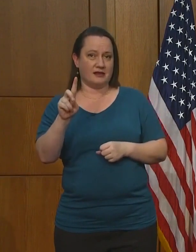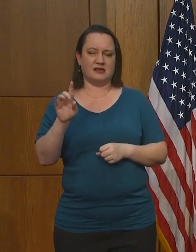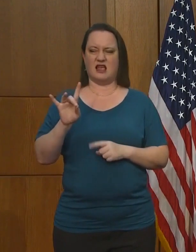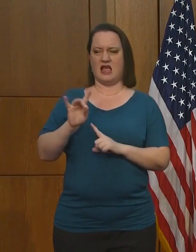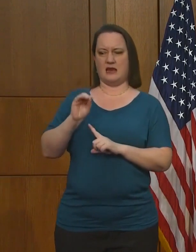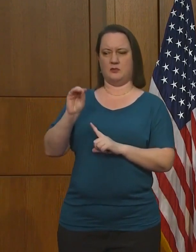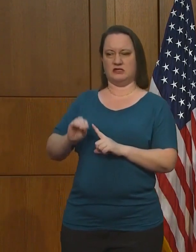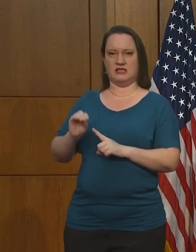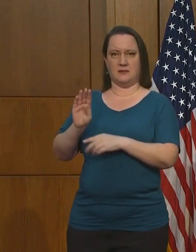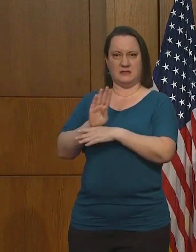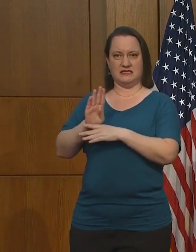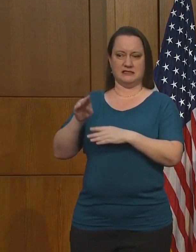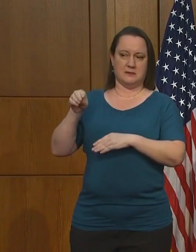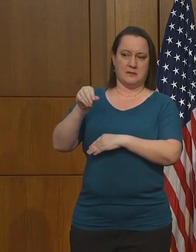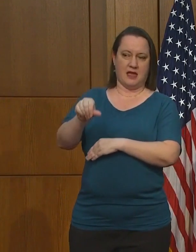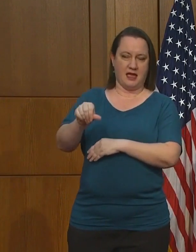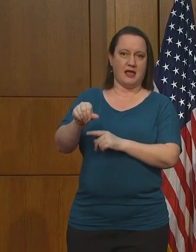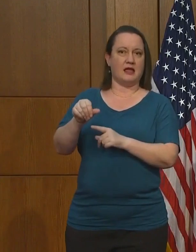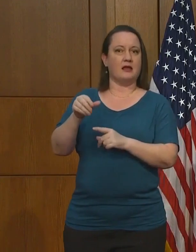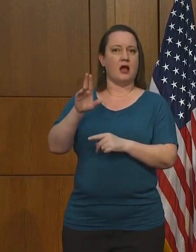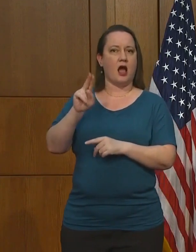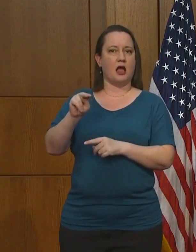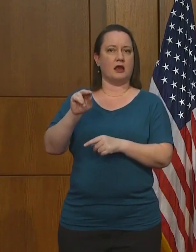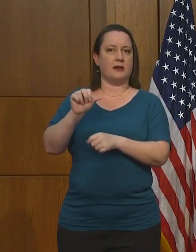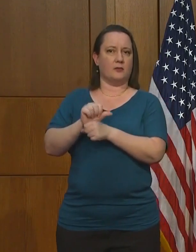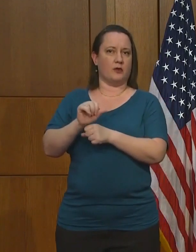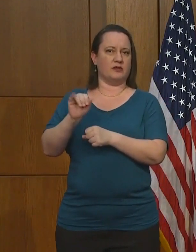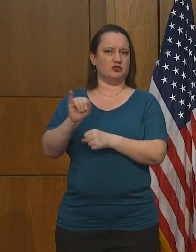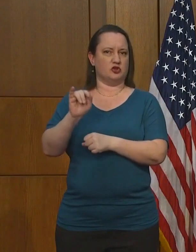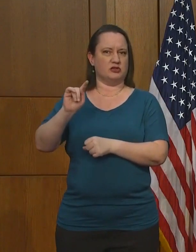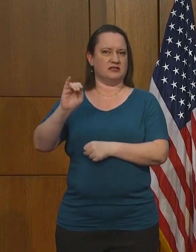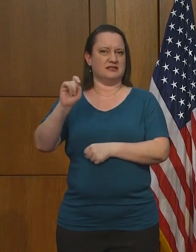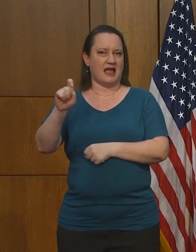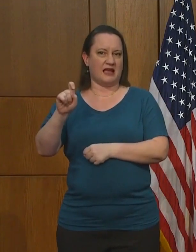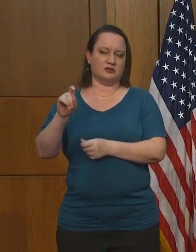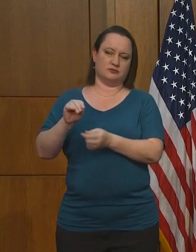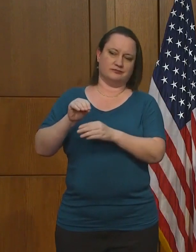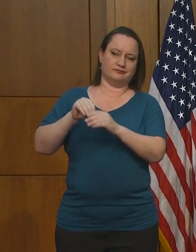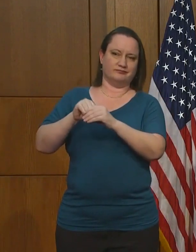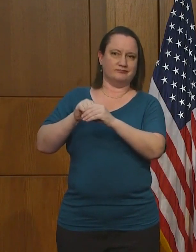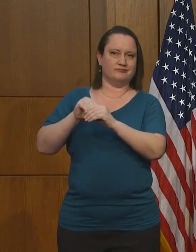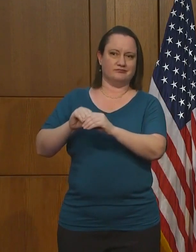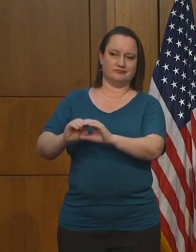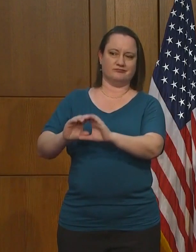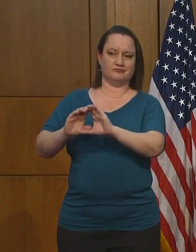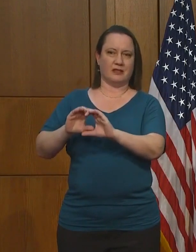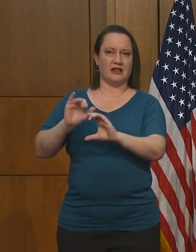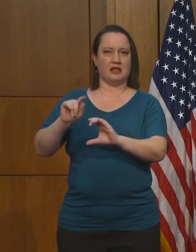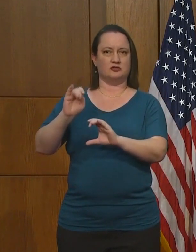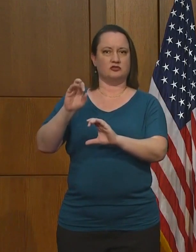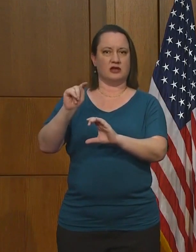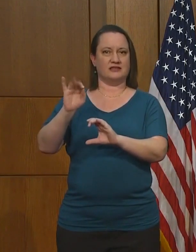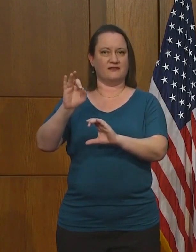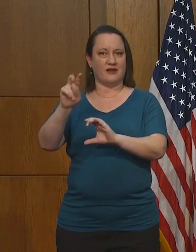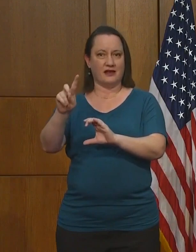ABOUT 80% OF OUR EMPLOYERS PAY INTO THIS TRUST. BY IMAGE. TAX IS VERY LOW BECAUSE WE FOR.